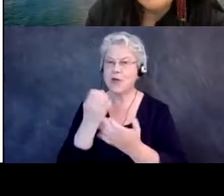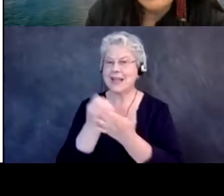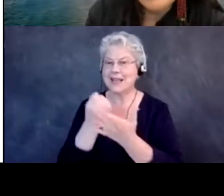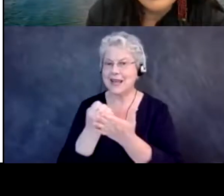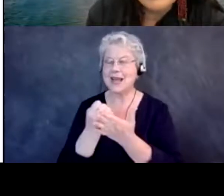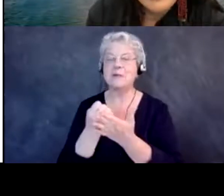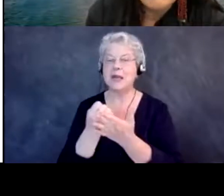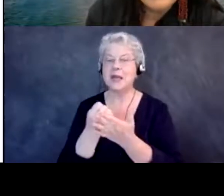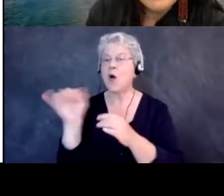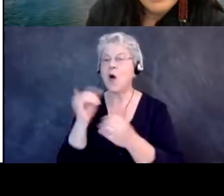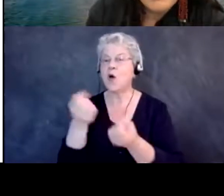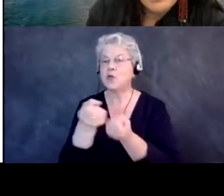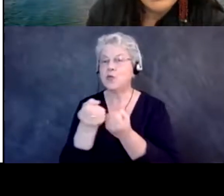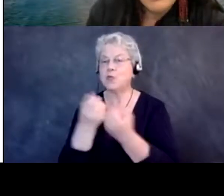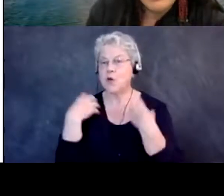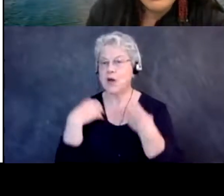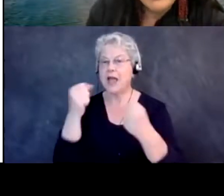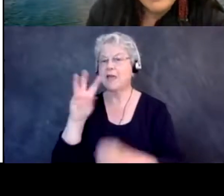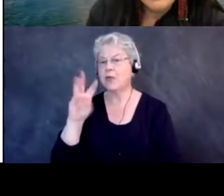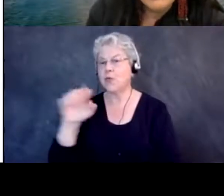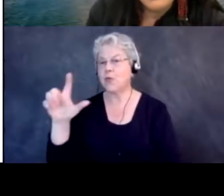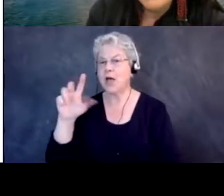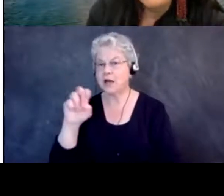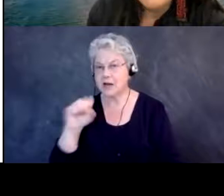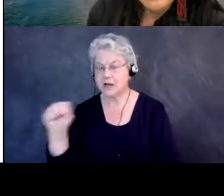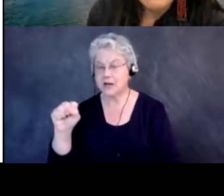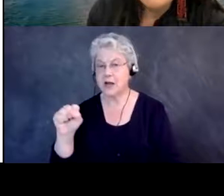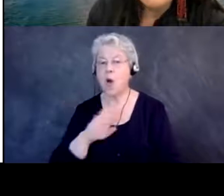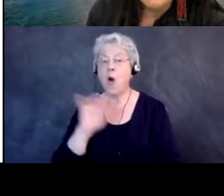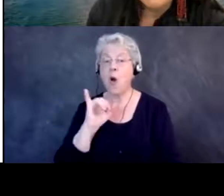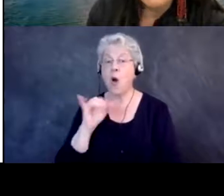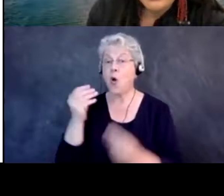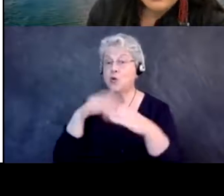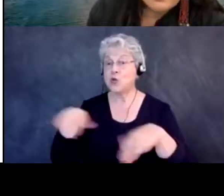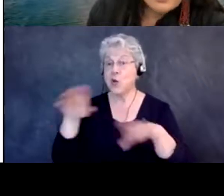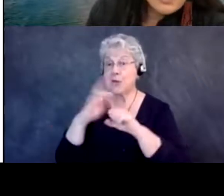wellness. But at the same time our land use plan had the same sort of directions. So,